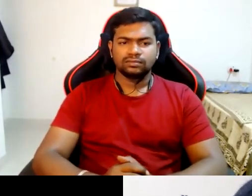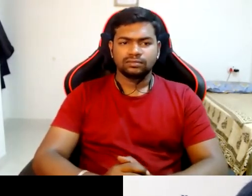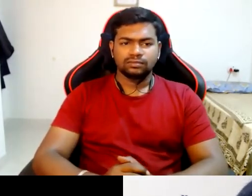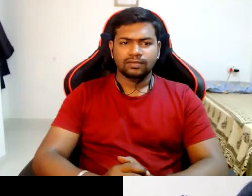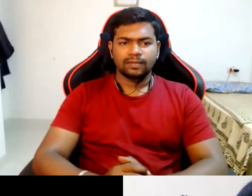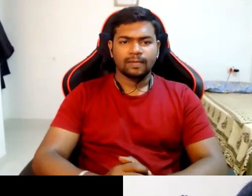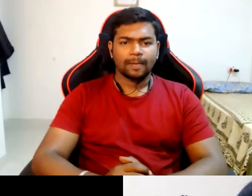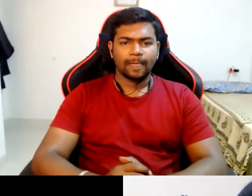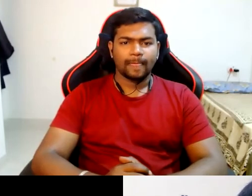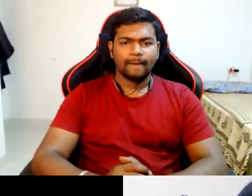Sandeep you can go ahead.